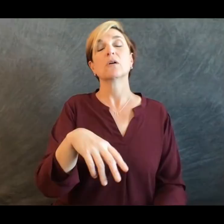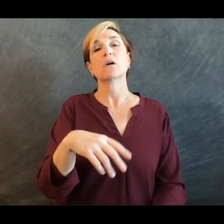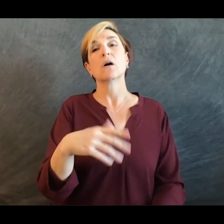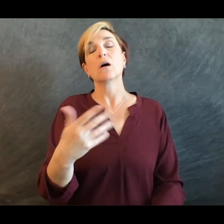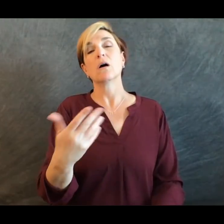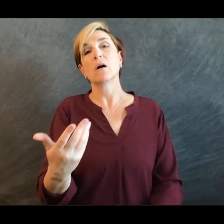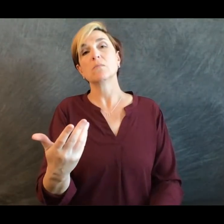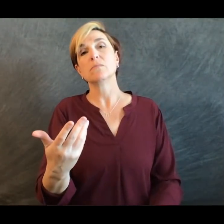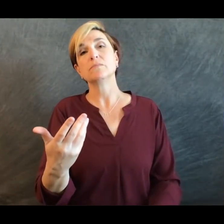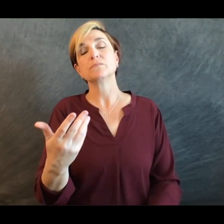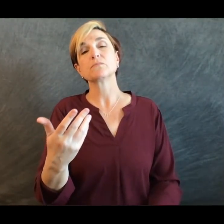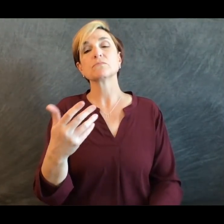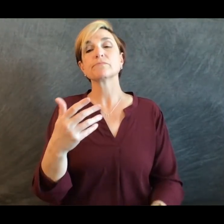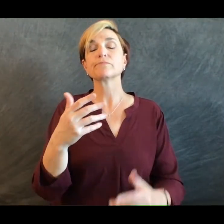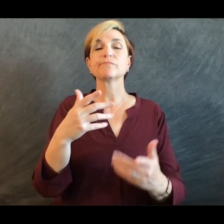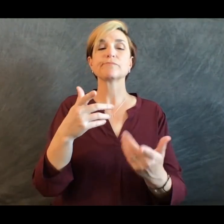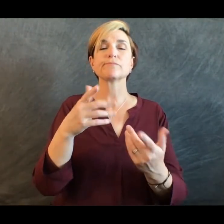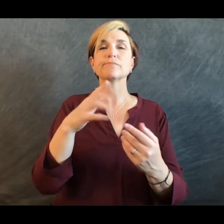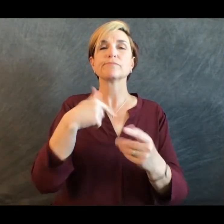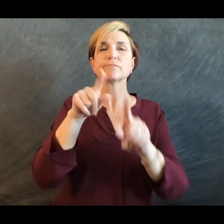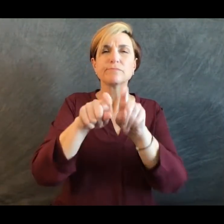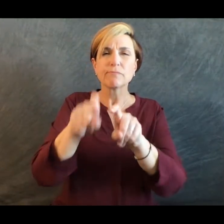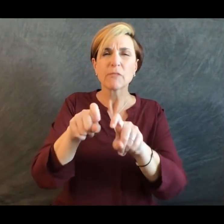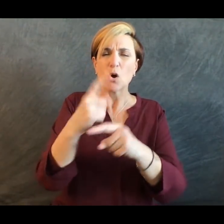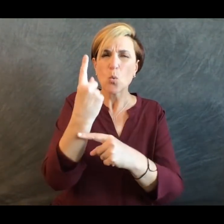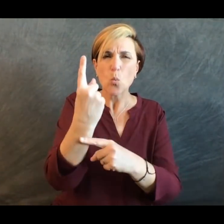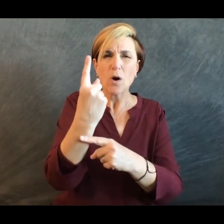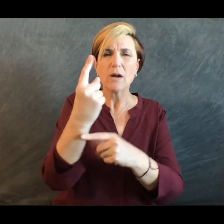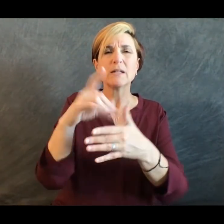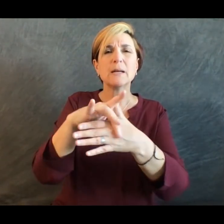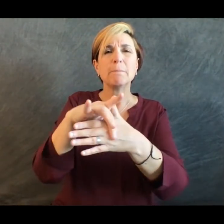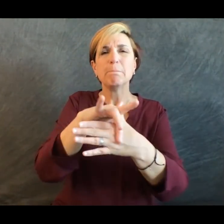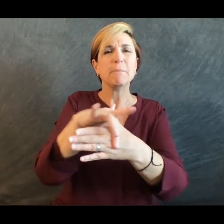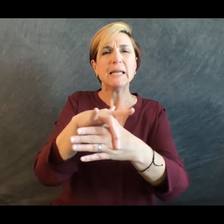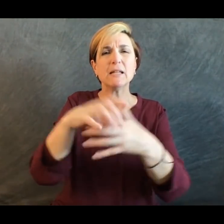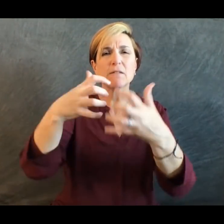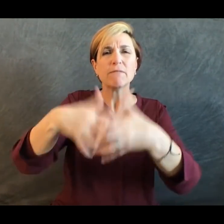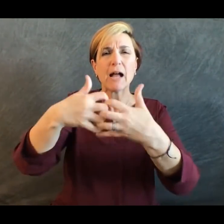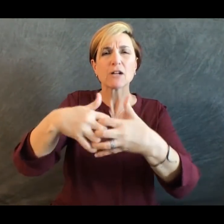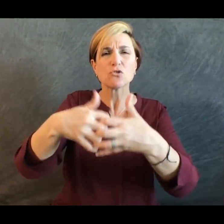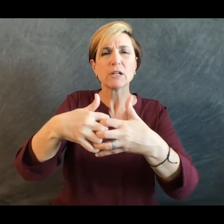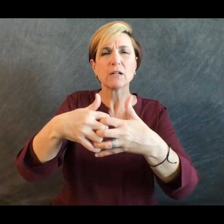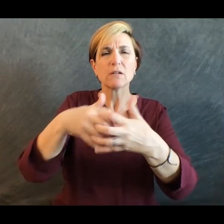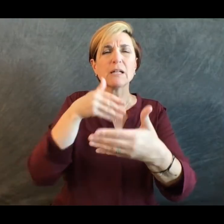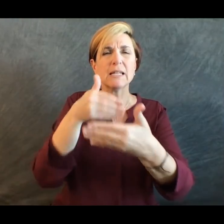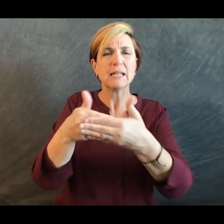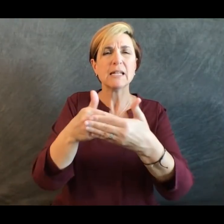particular meatpacking facility in the Colorado area at this time our team is